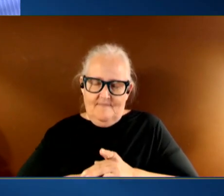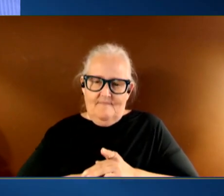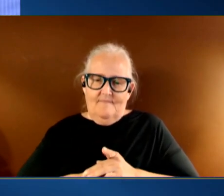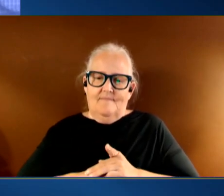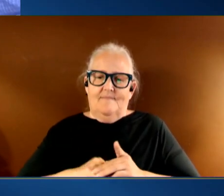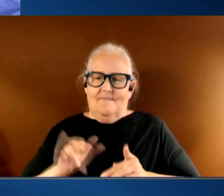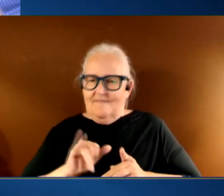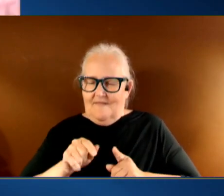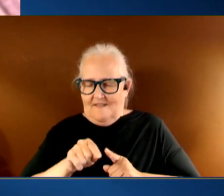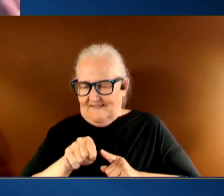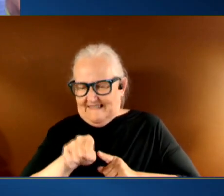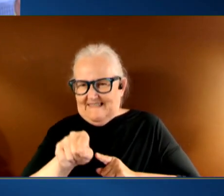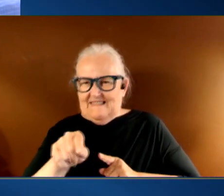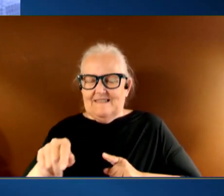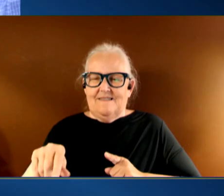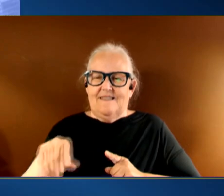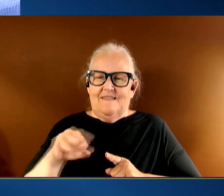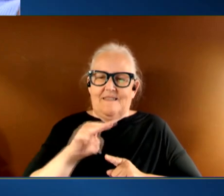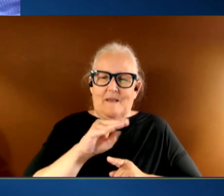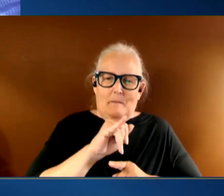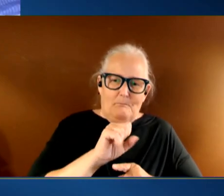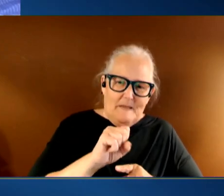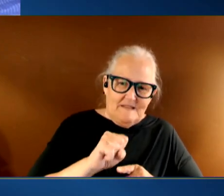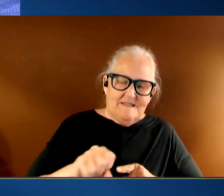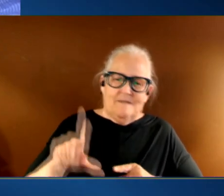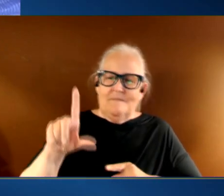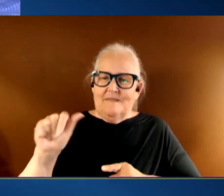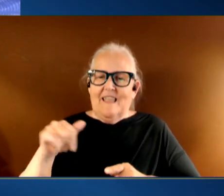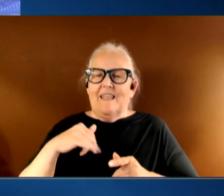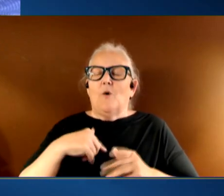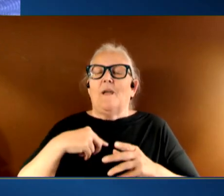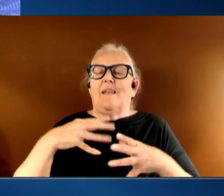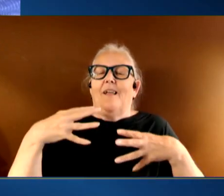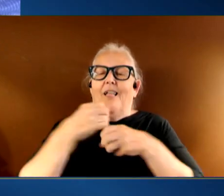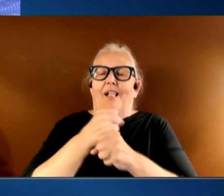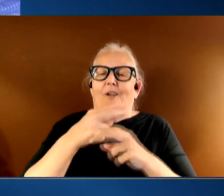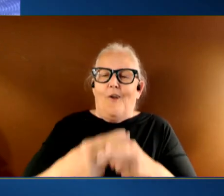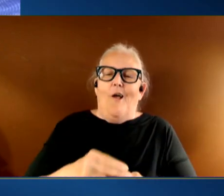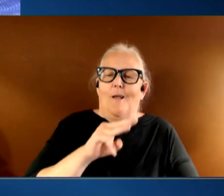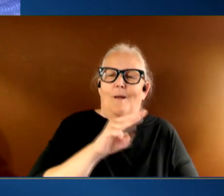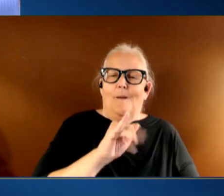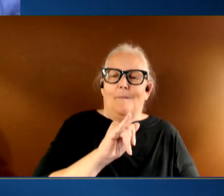border Mississippi and Louisiana, Missy Lou. And I have a plethora of family members who have sickle